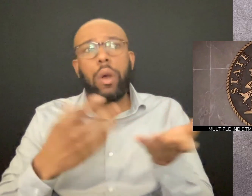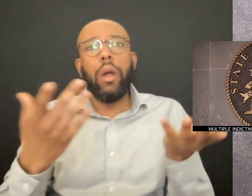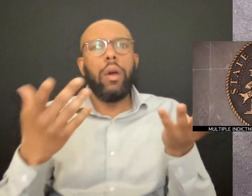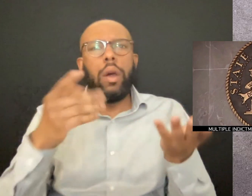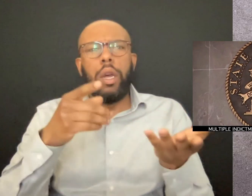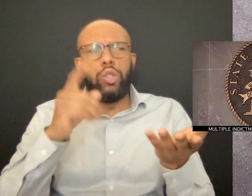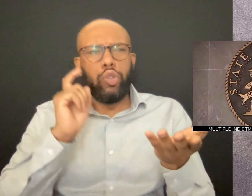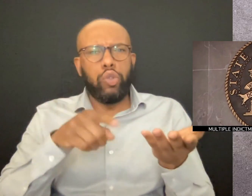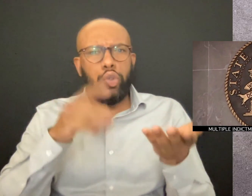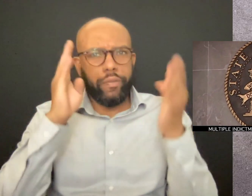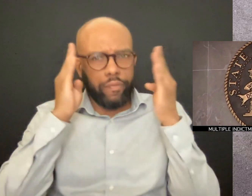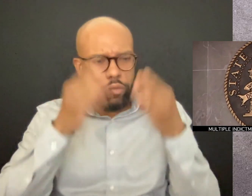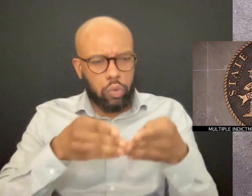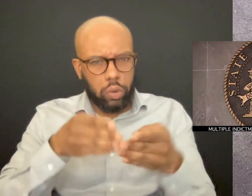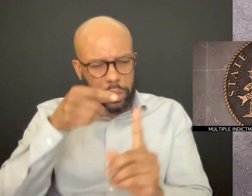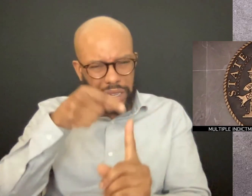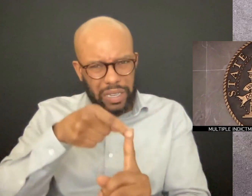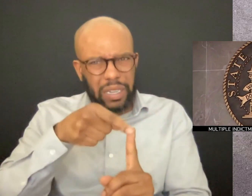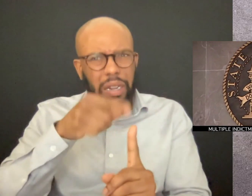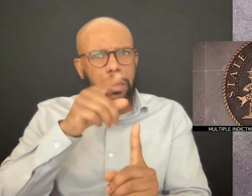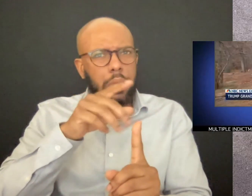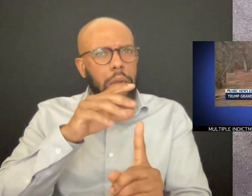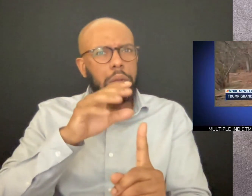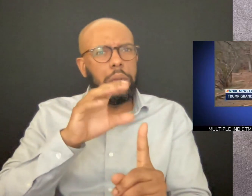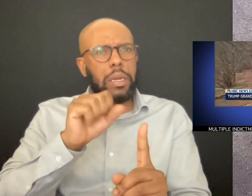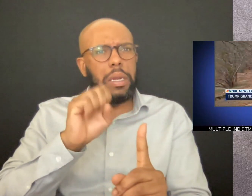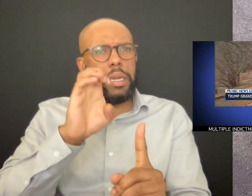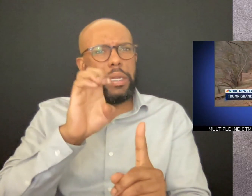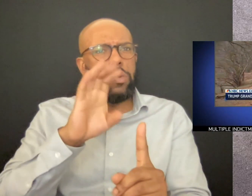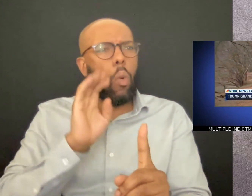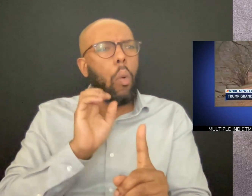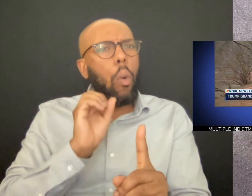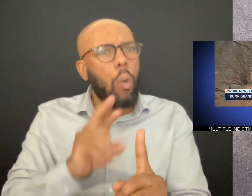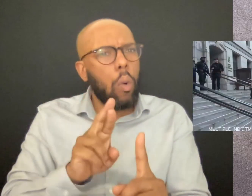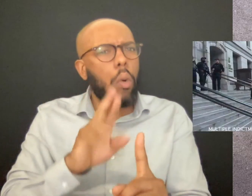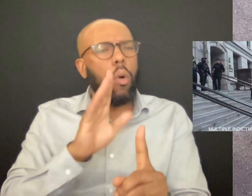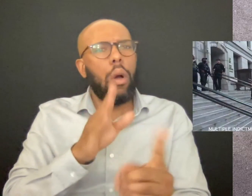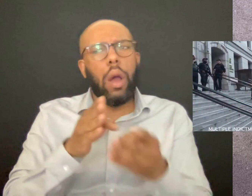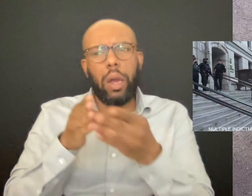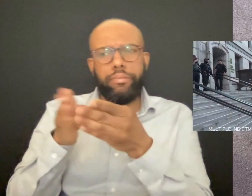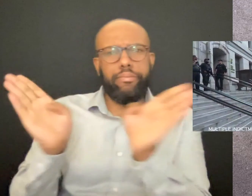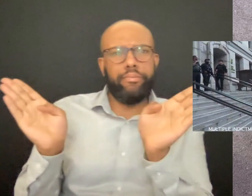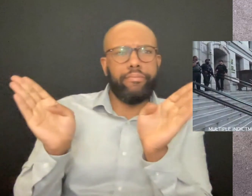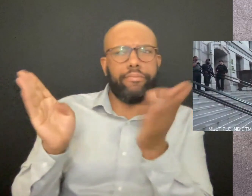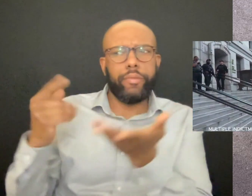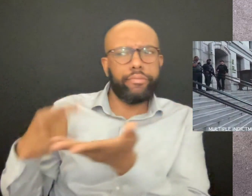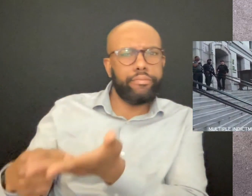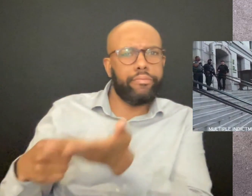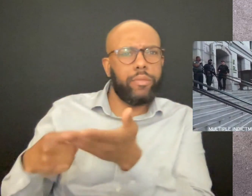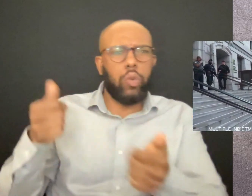debating whether to bring a narrow focus case or a more wide range one